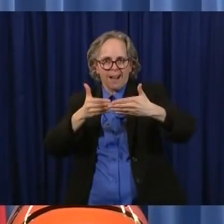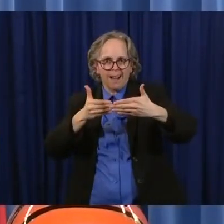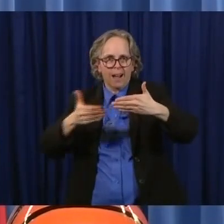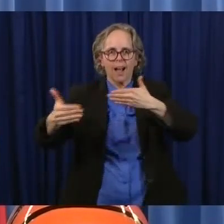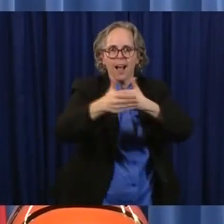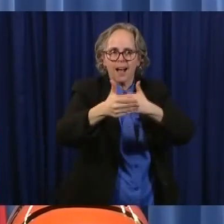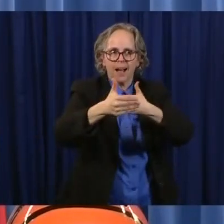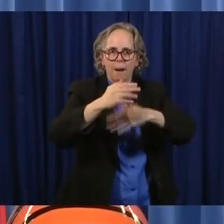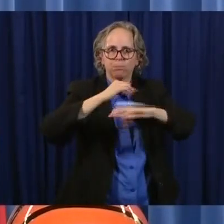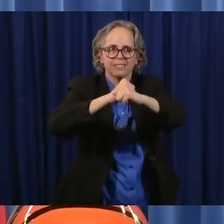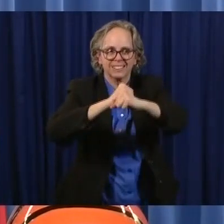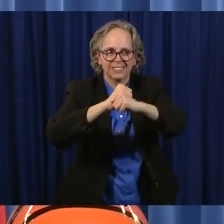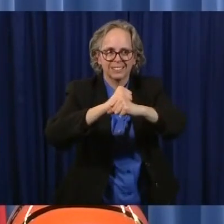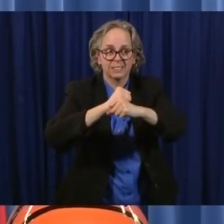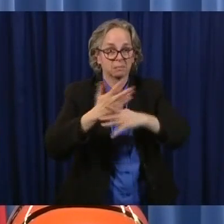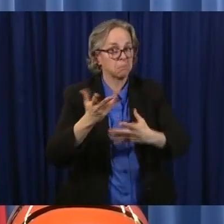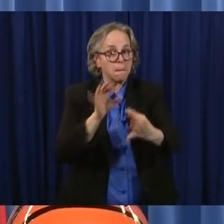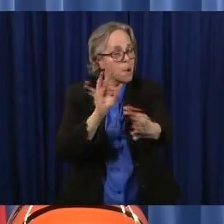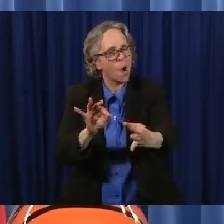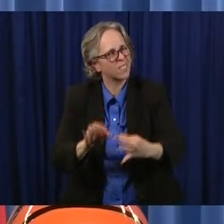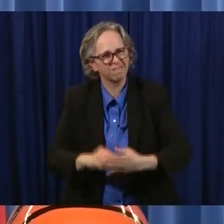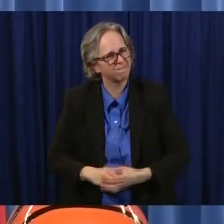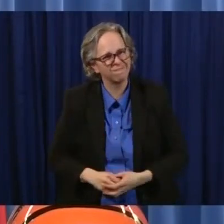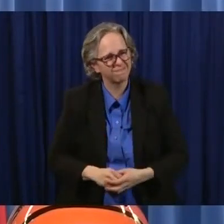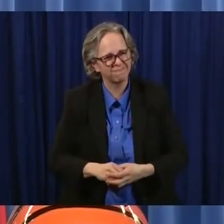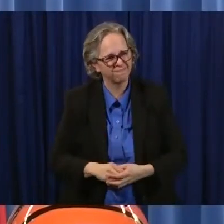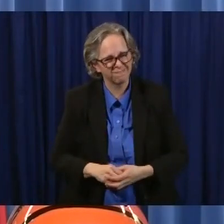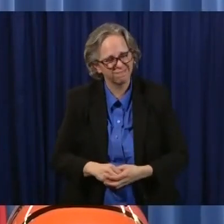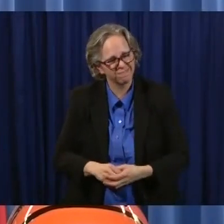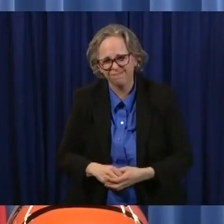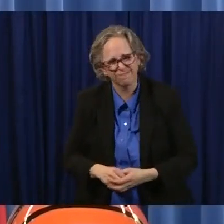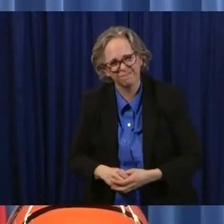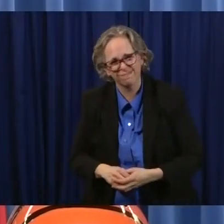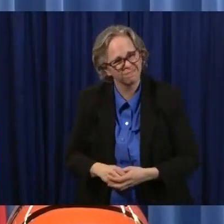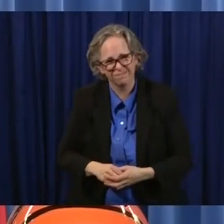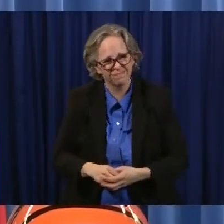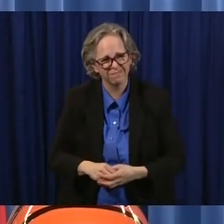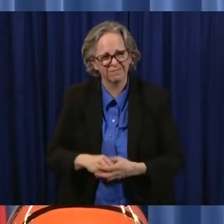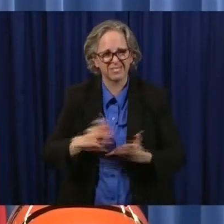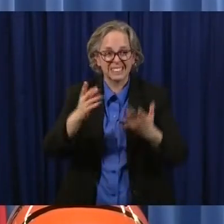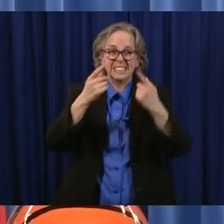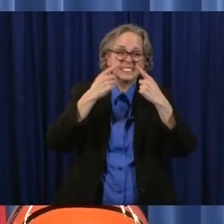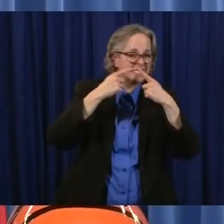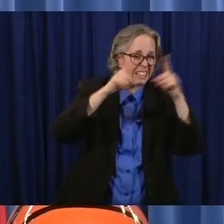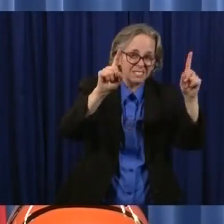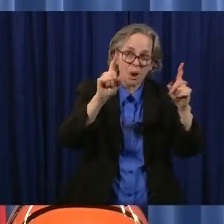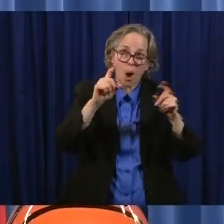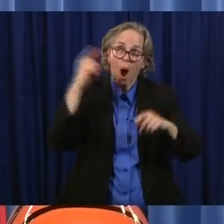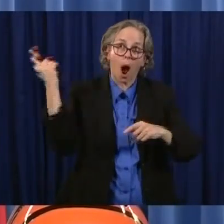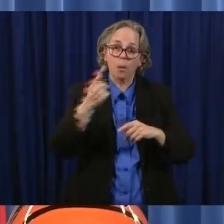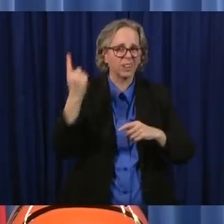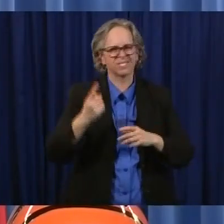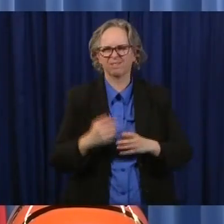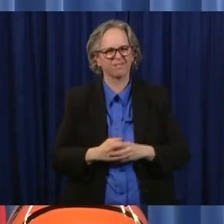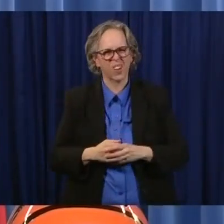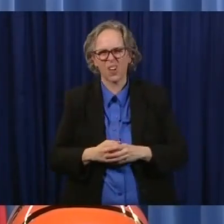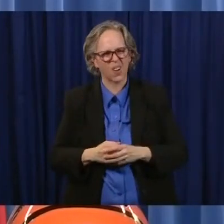OBVIOUSLY YOU ARE GOING TO BE RUDE TO EACH OTHER, BUT YOU'RE GOING TO MAKE SURE YOU KEEP THE DISTANCE SO THAT YOU HAVE THIS